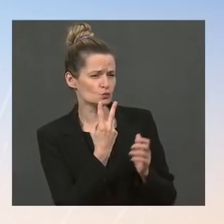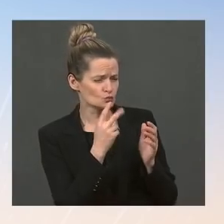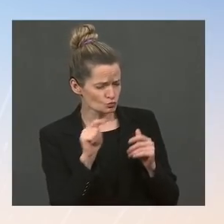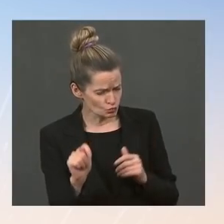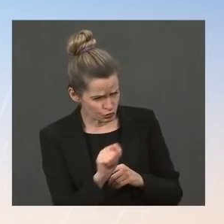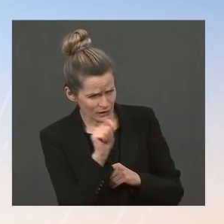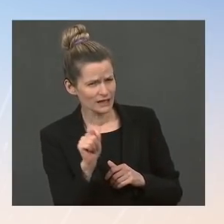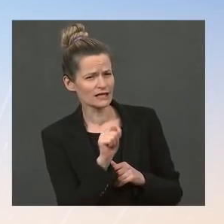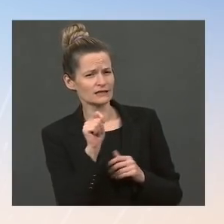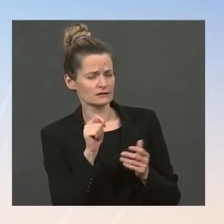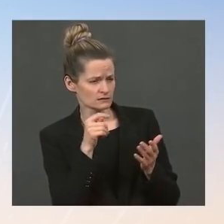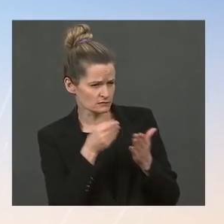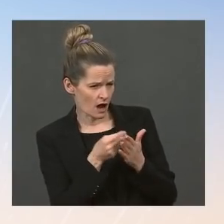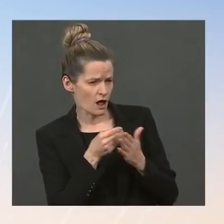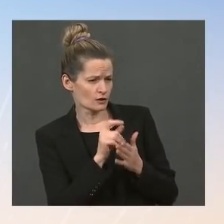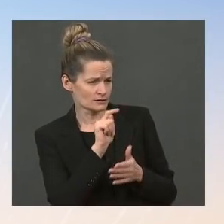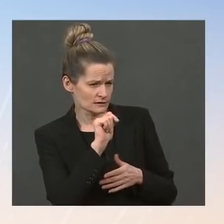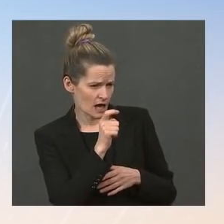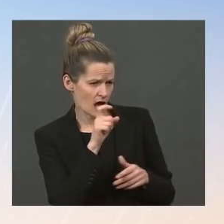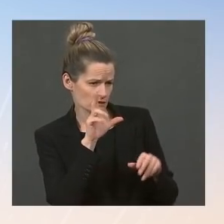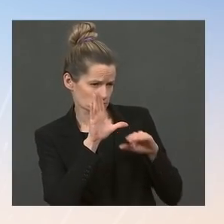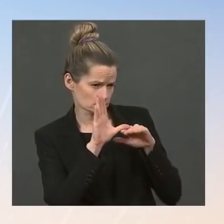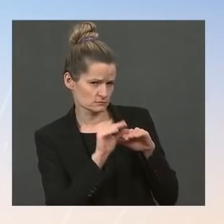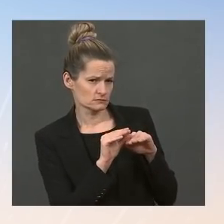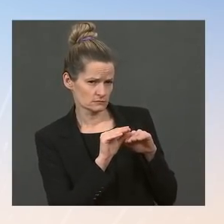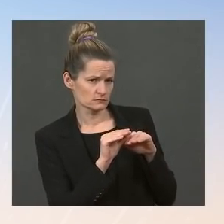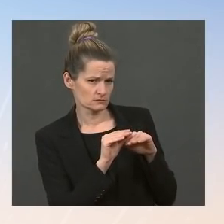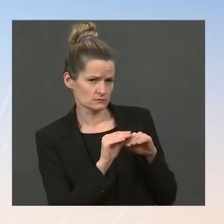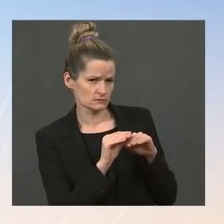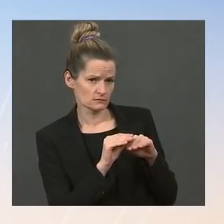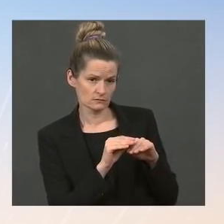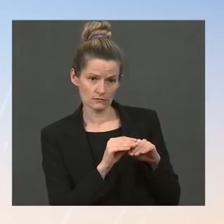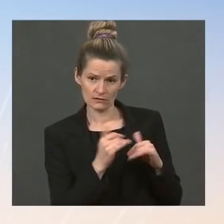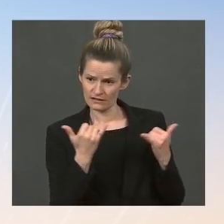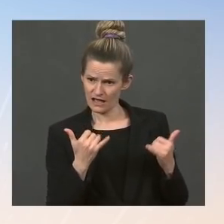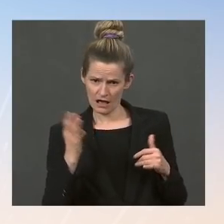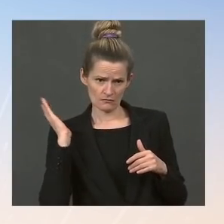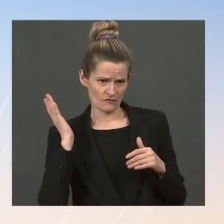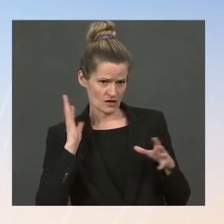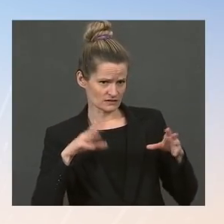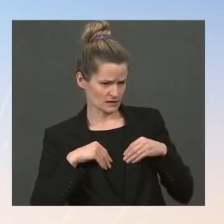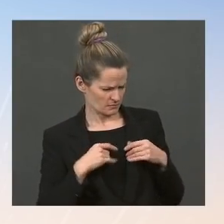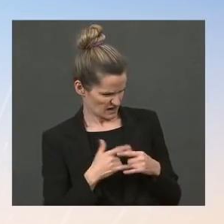Why aren't they fine doing it now? So, it could go -- I think that's the fundamental question I'd send back. The Press: Would the President